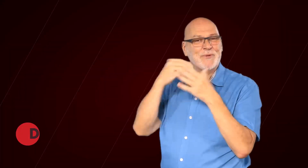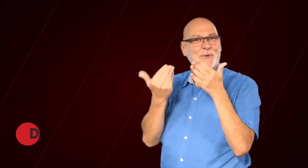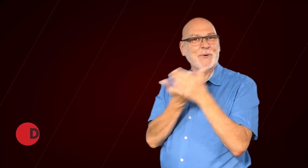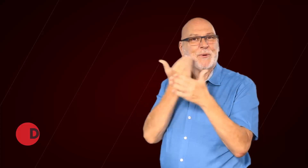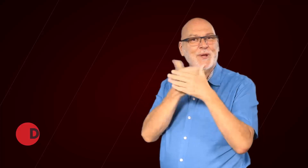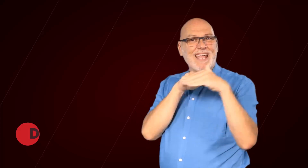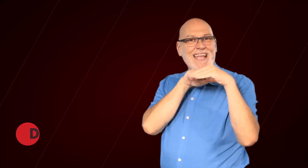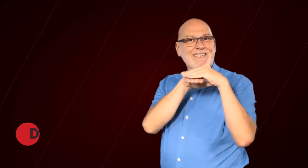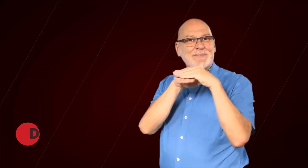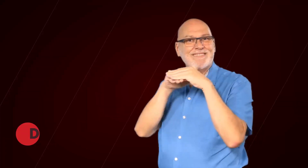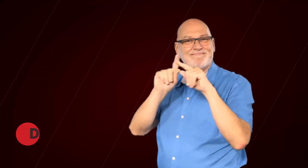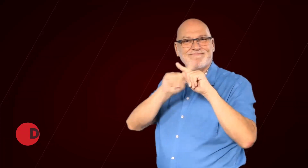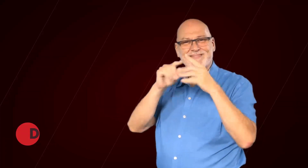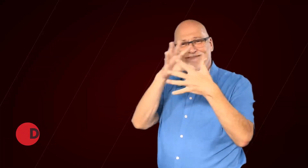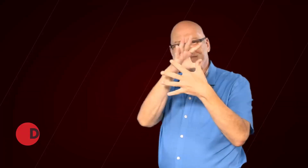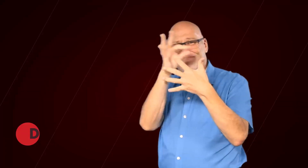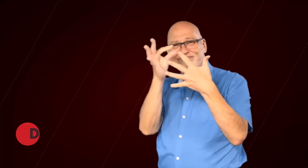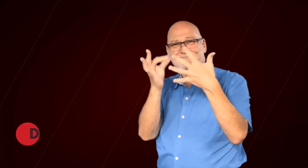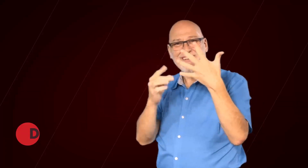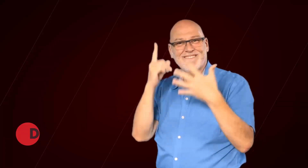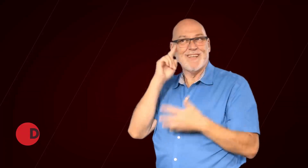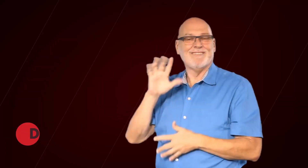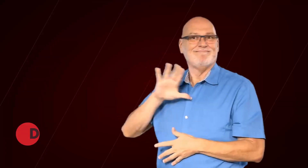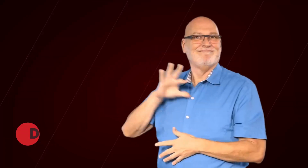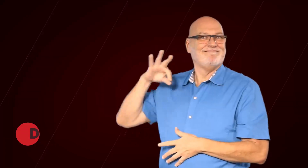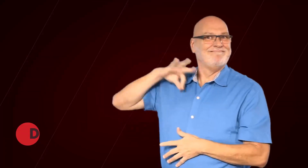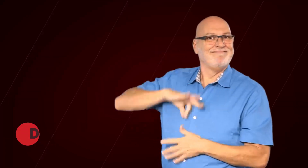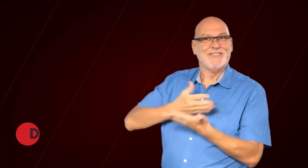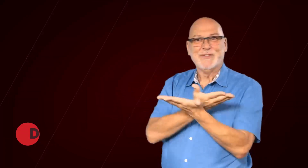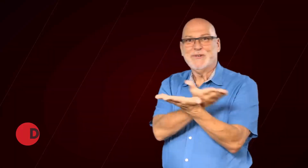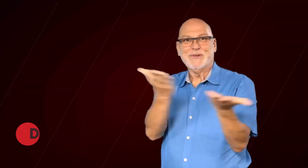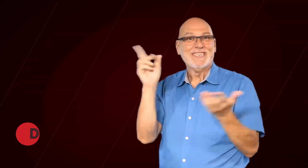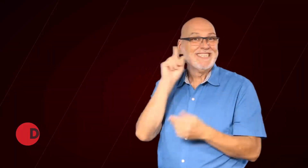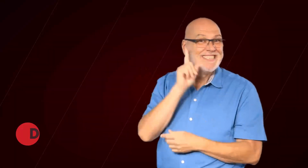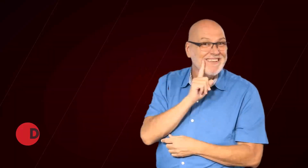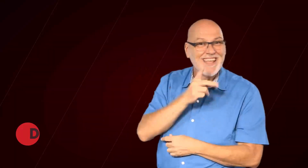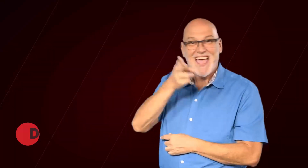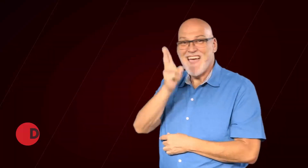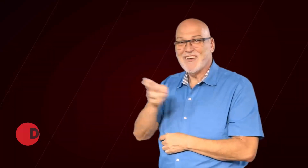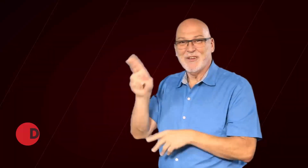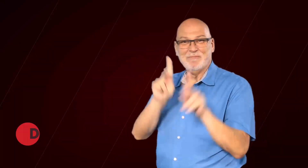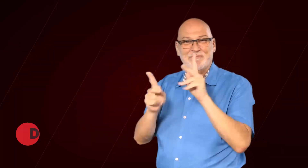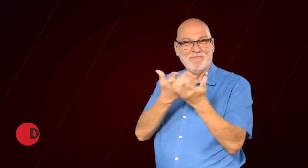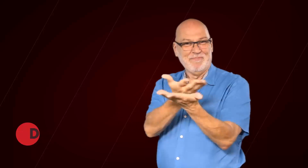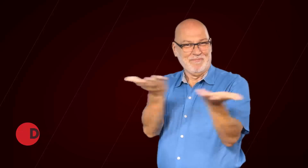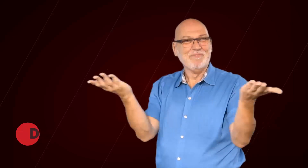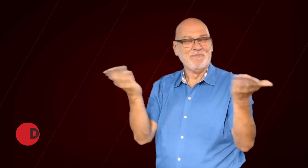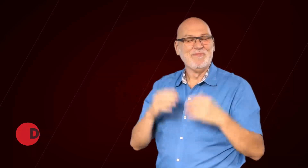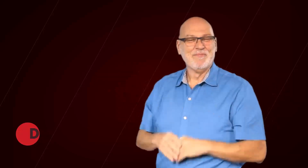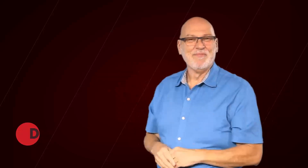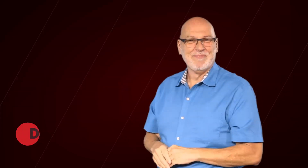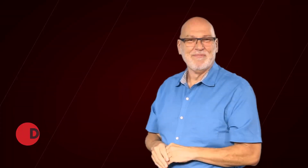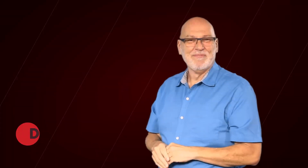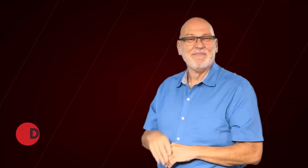new accessibility features that benefit Deaf and hard of hearing people.